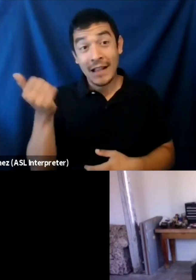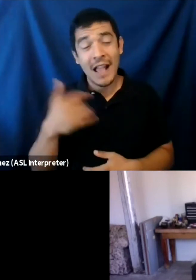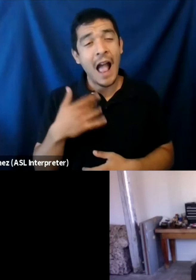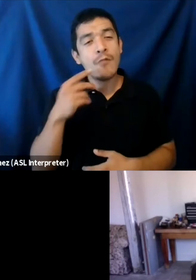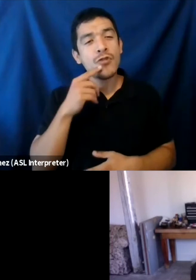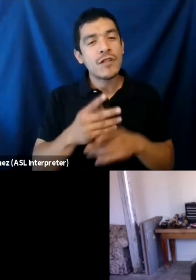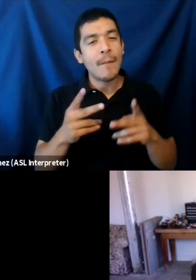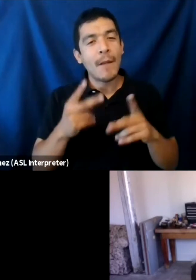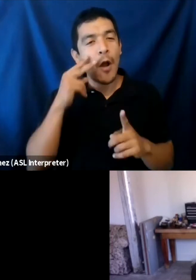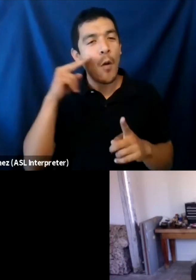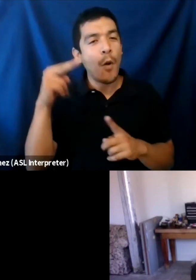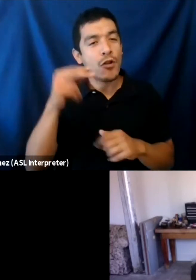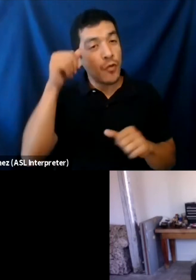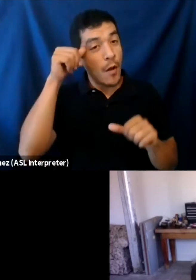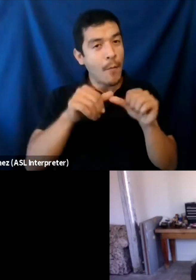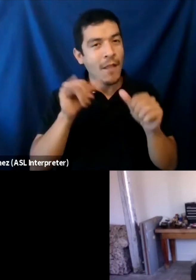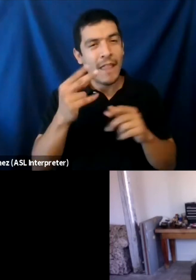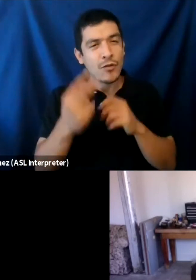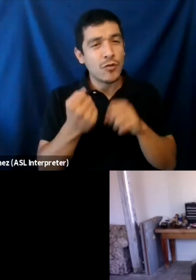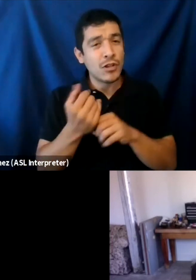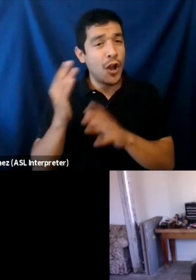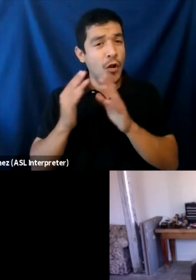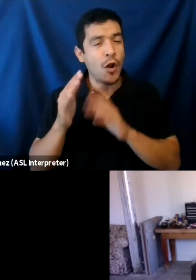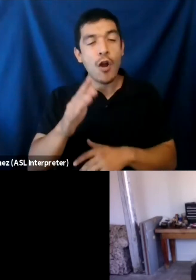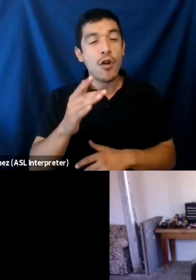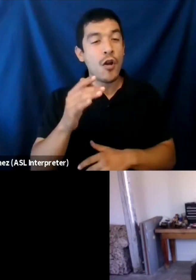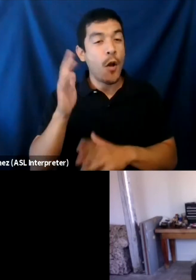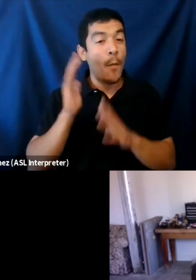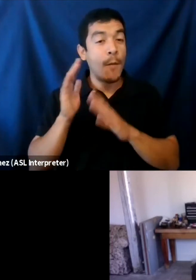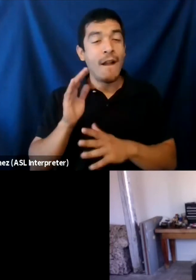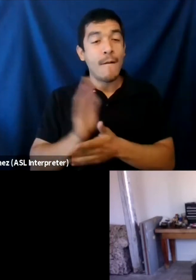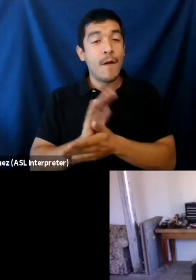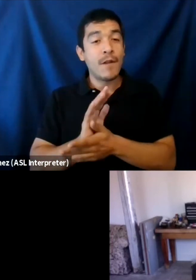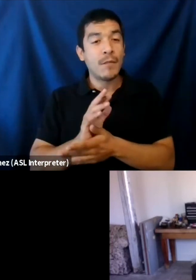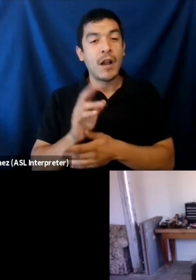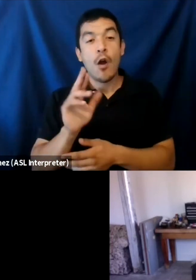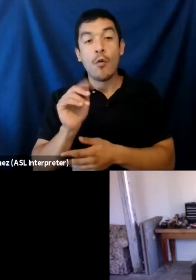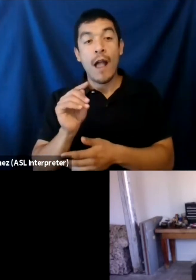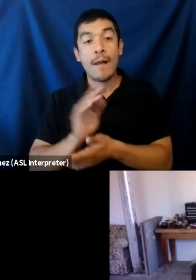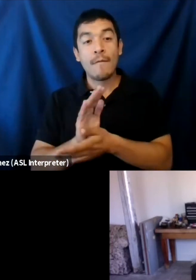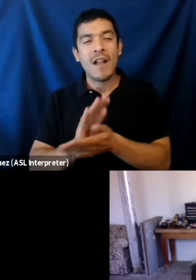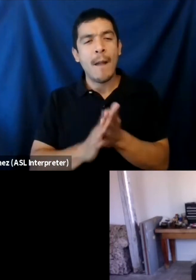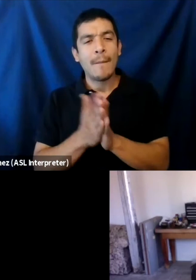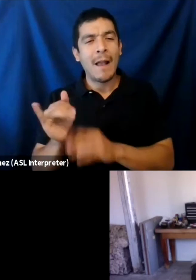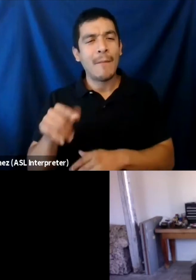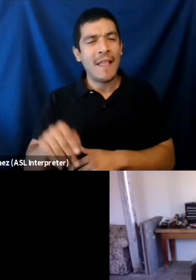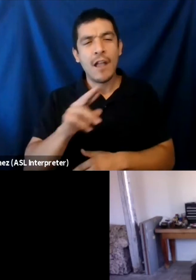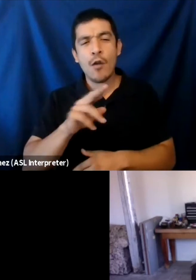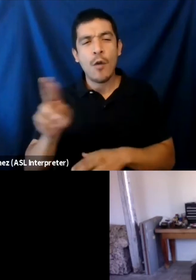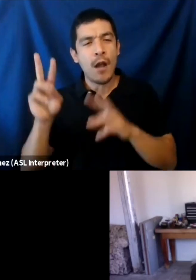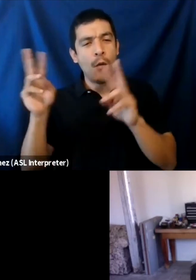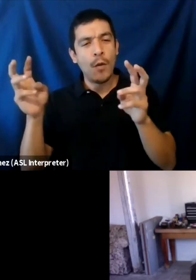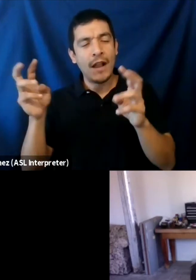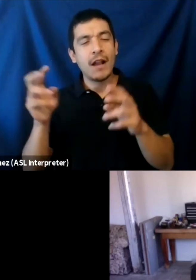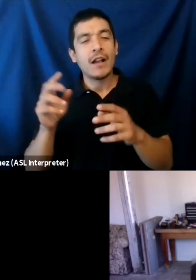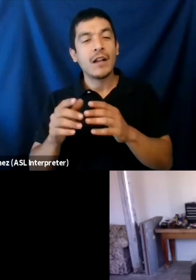remember that like two years ago, your previous film, "Rat Film" became like this, right wing talking point for Donald Trump Jr.